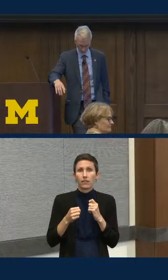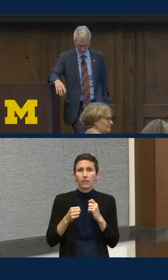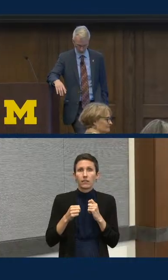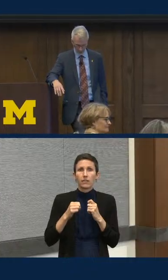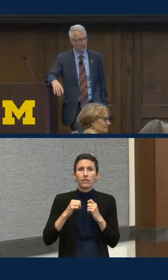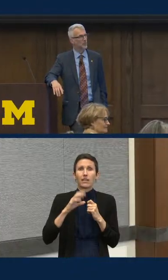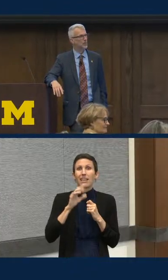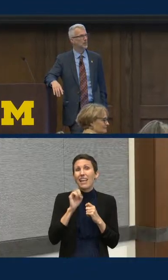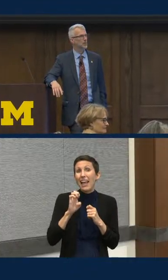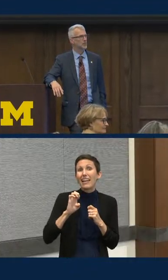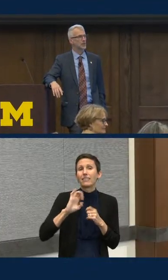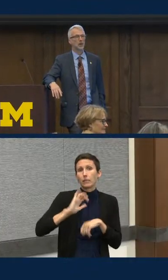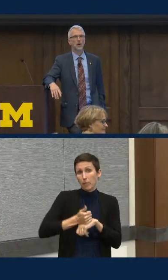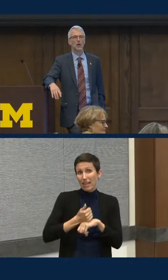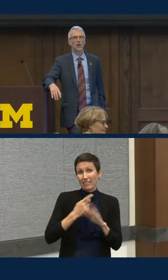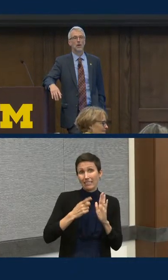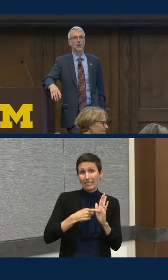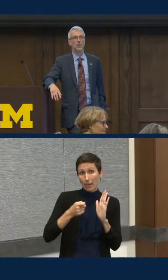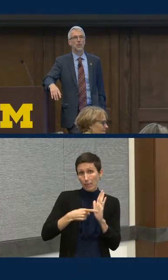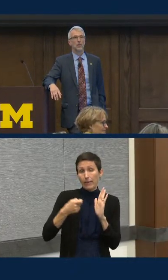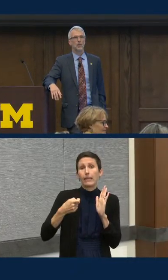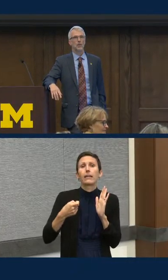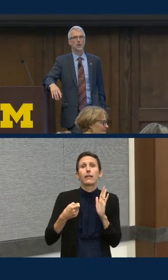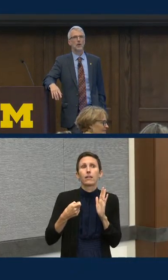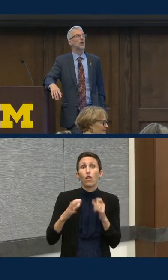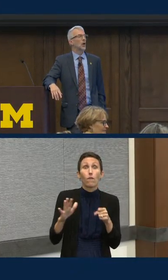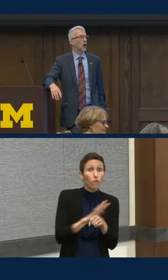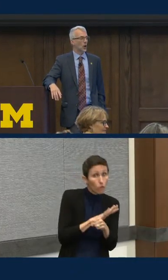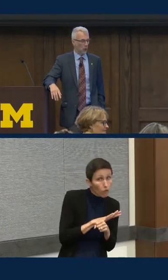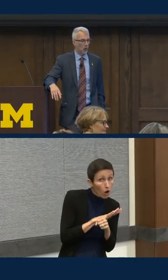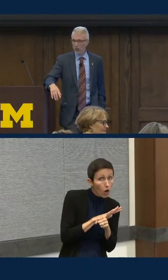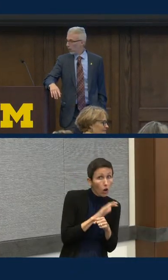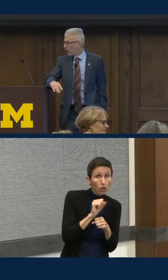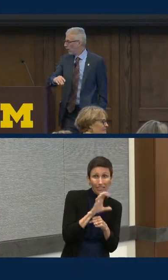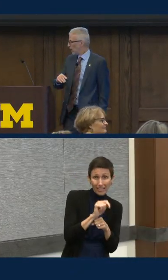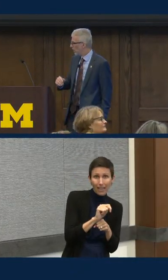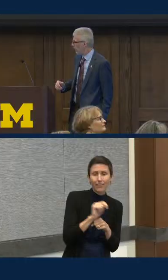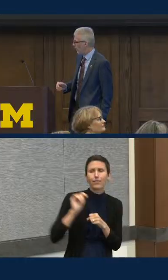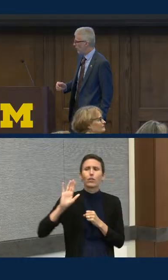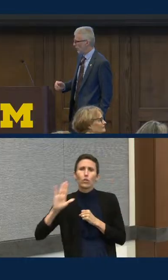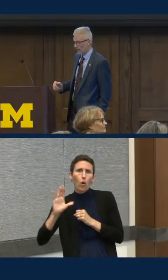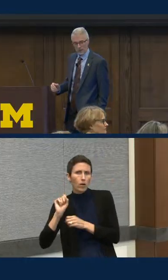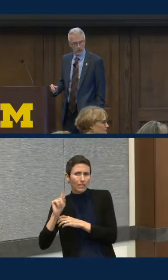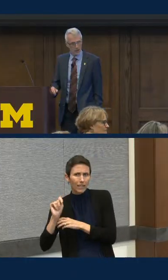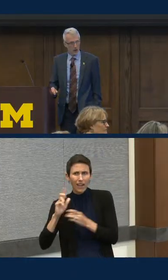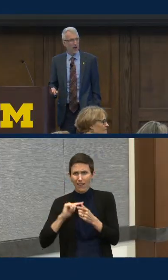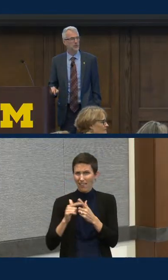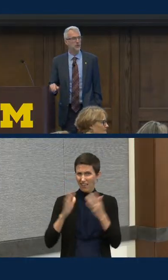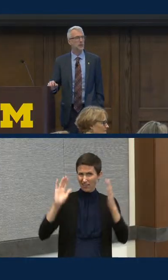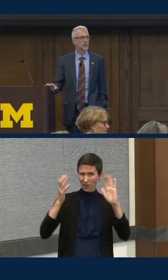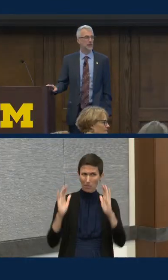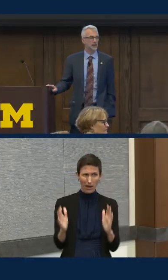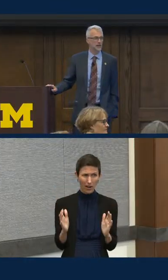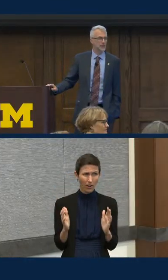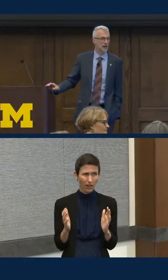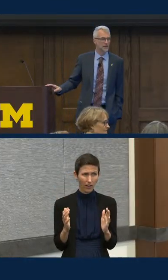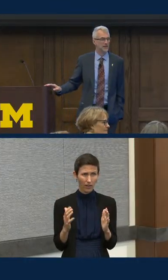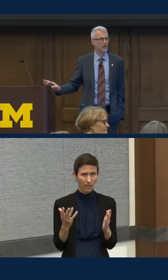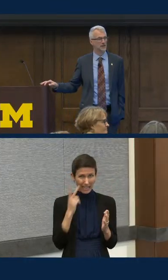based sampling, the full set and your set and then compare the